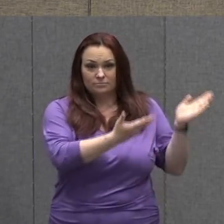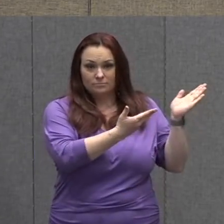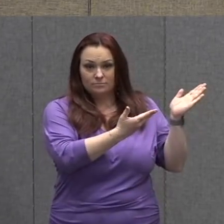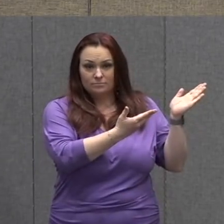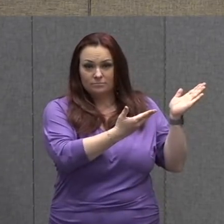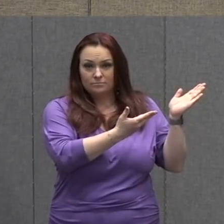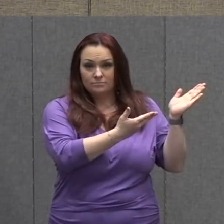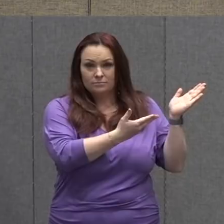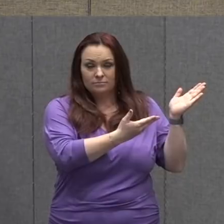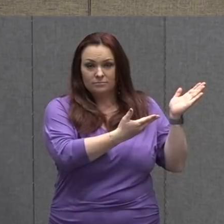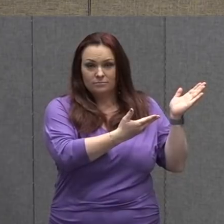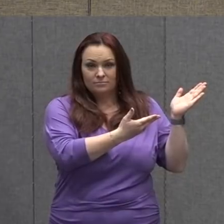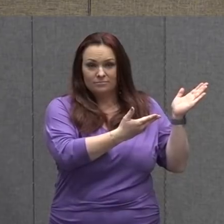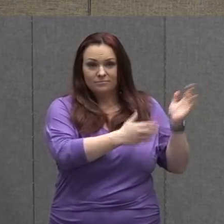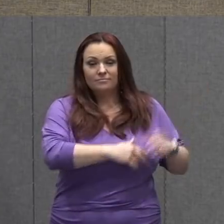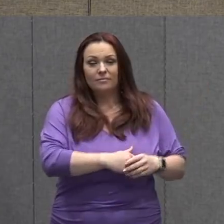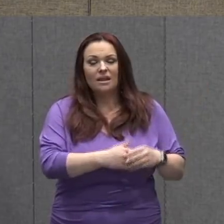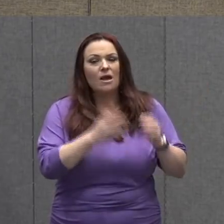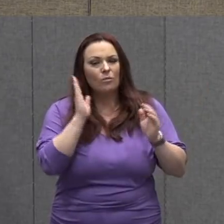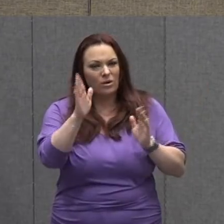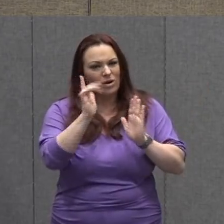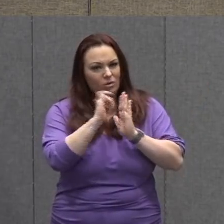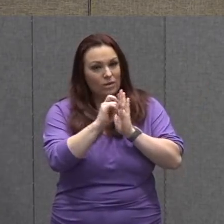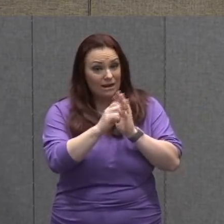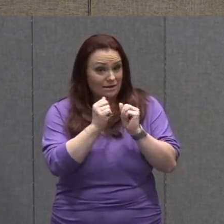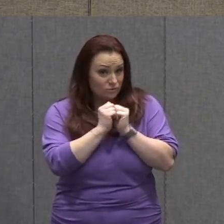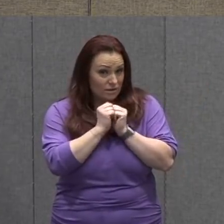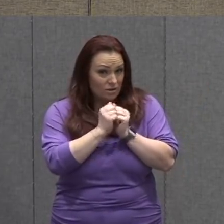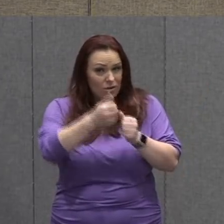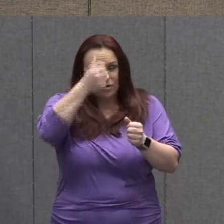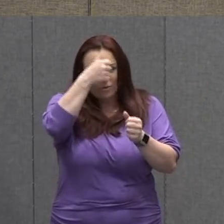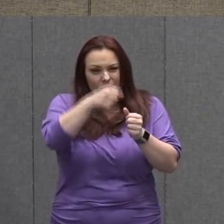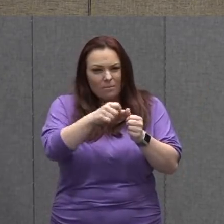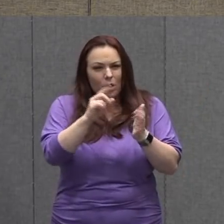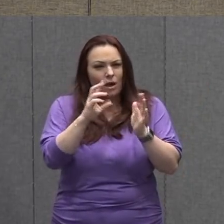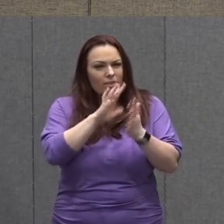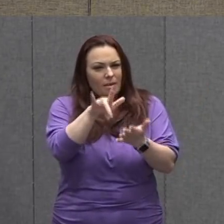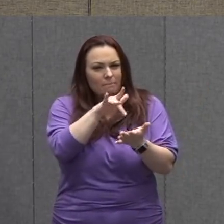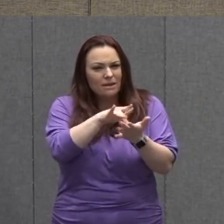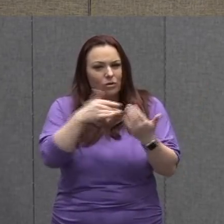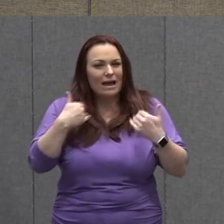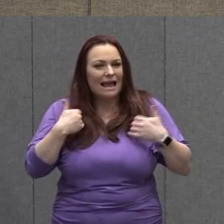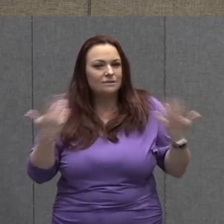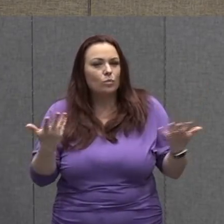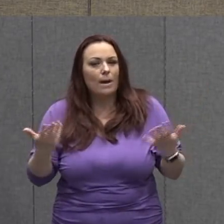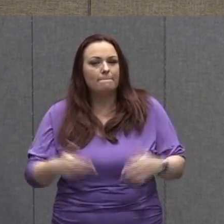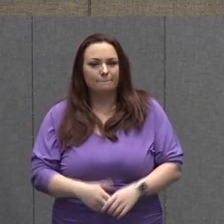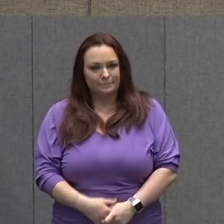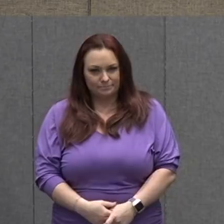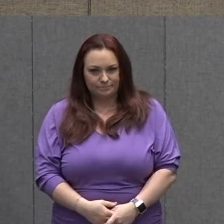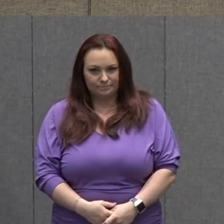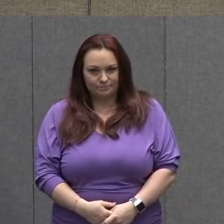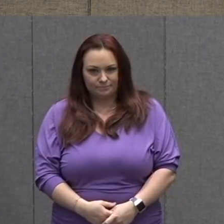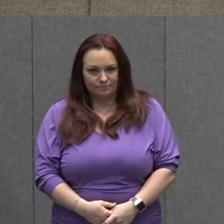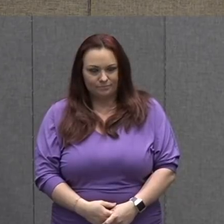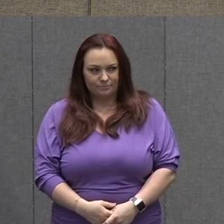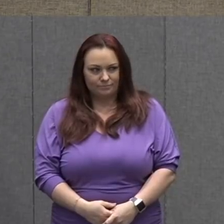and then let's fill it out together. Do you remember what goes in the middle? Exactly, our word of the day.